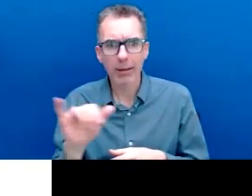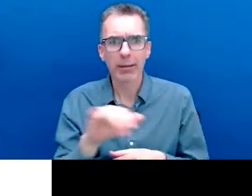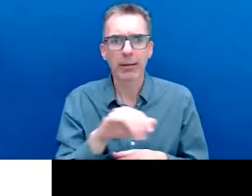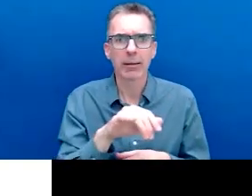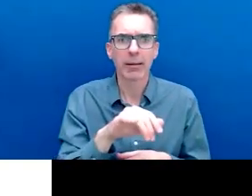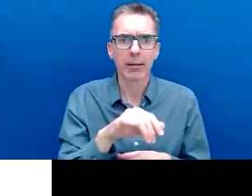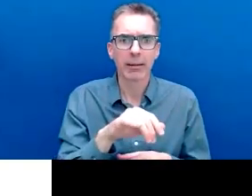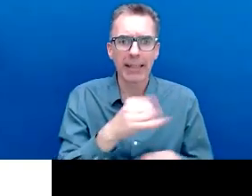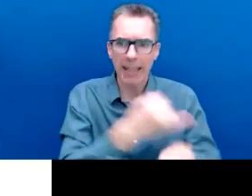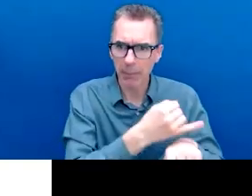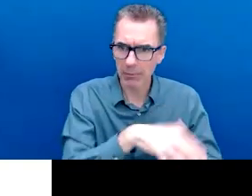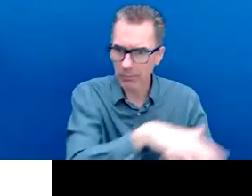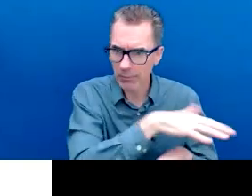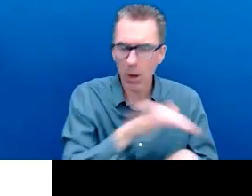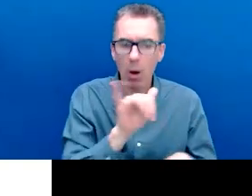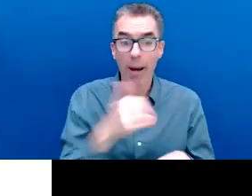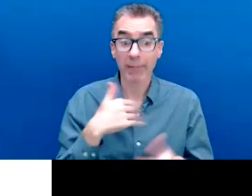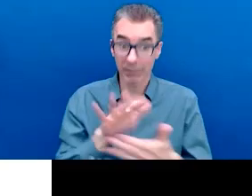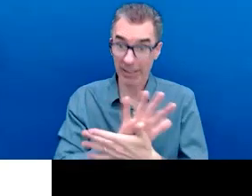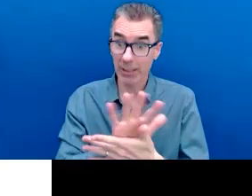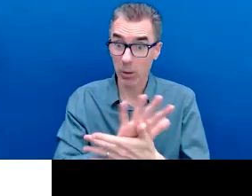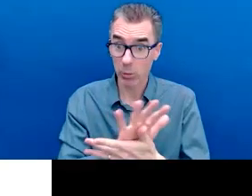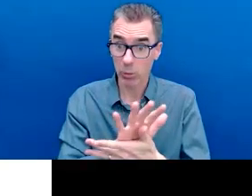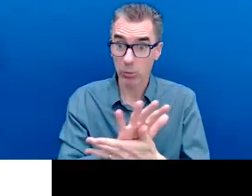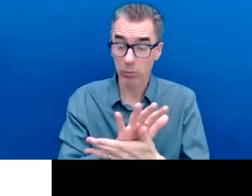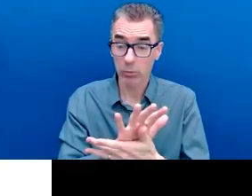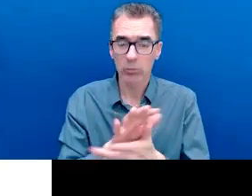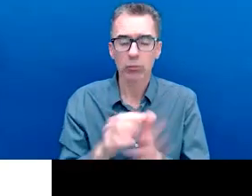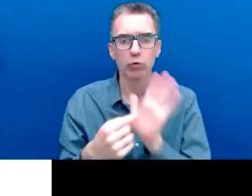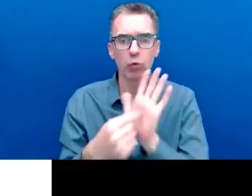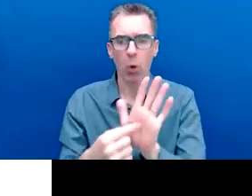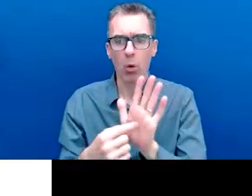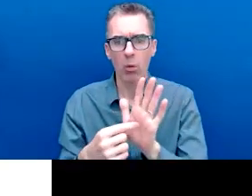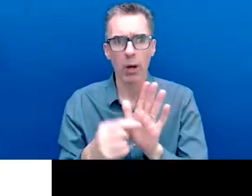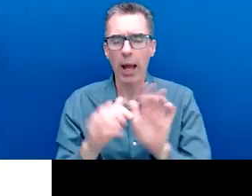There's also a video on there that shows you how to mark your course ZTC